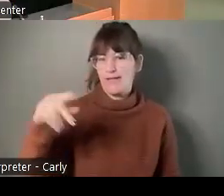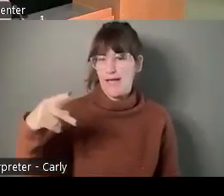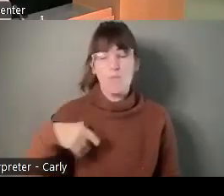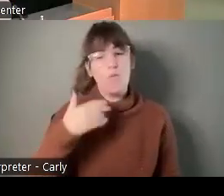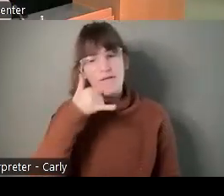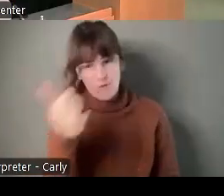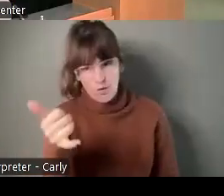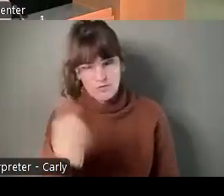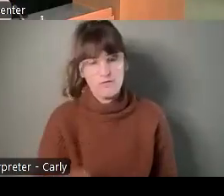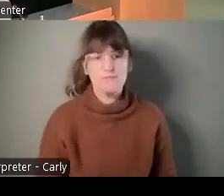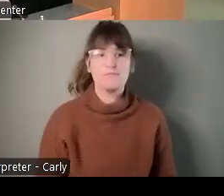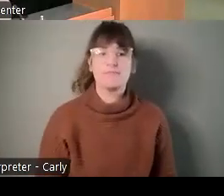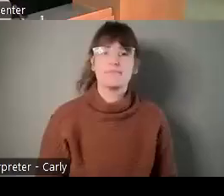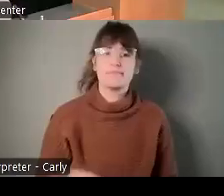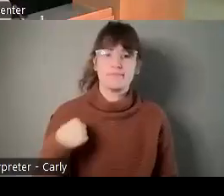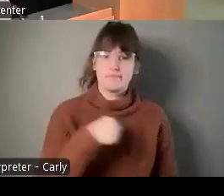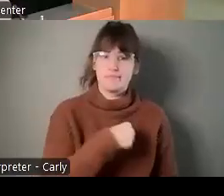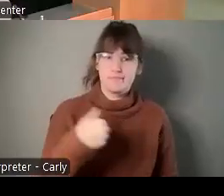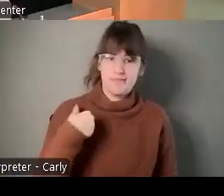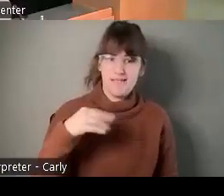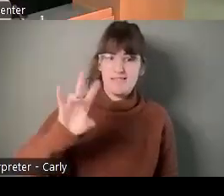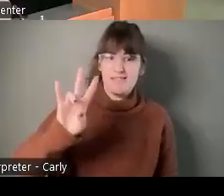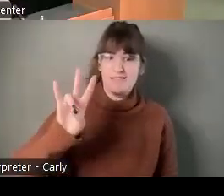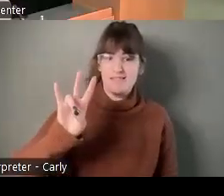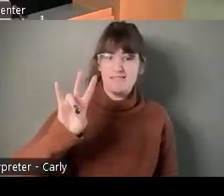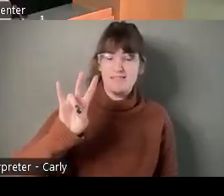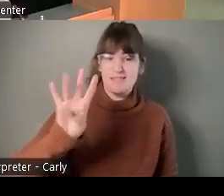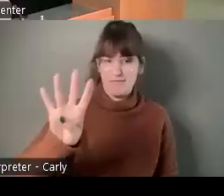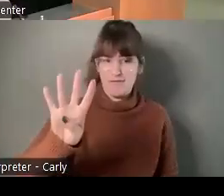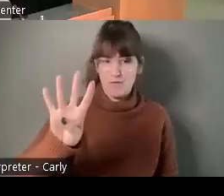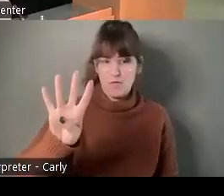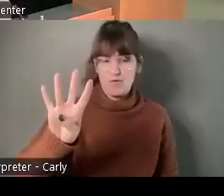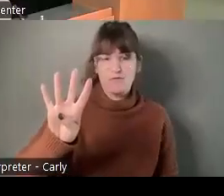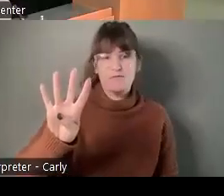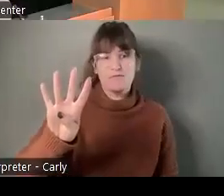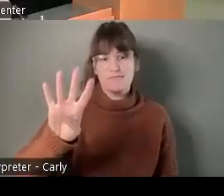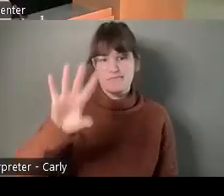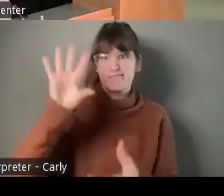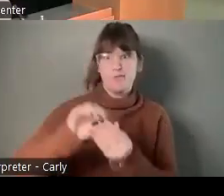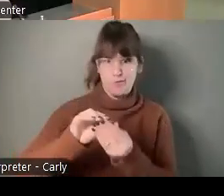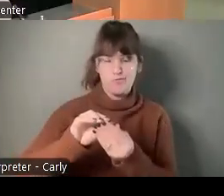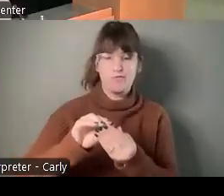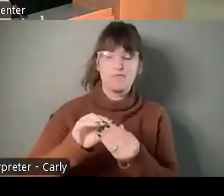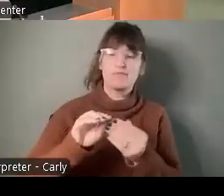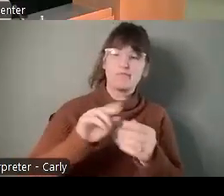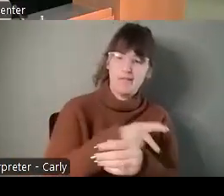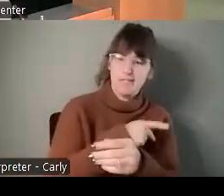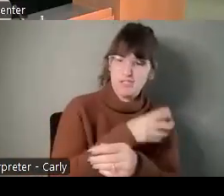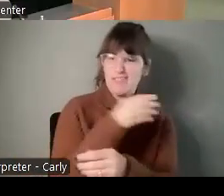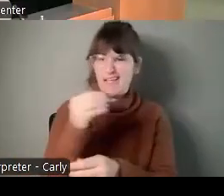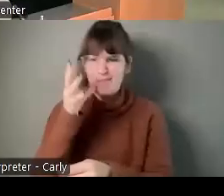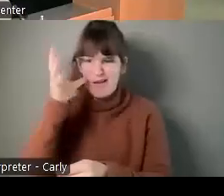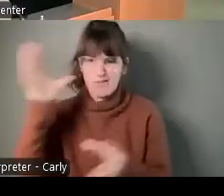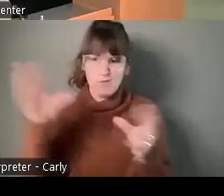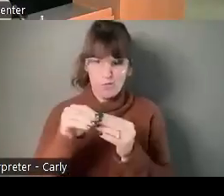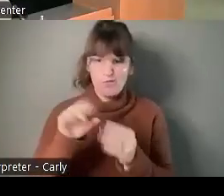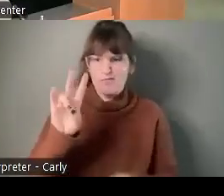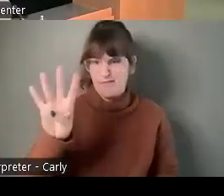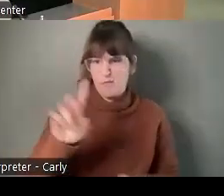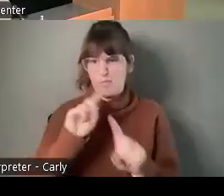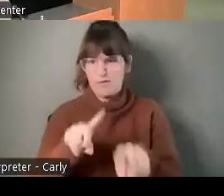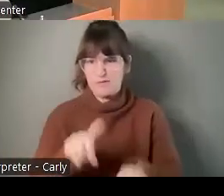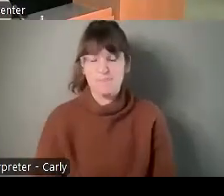74 DIADs, so 37 patient patients and parents. So 74 um, total. So we use the CSQ8, which is the